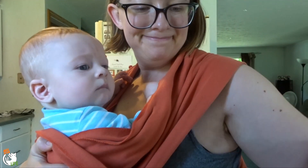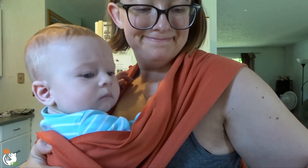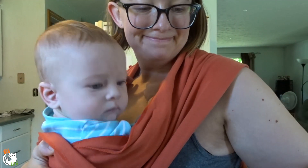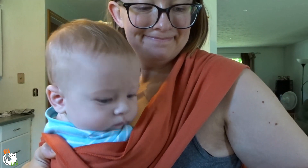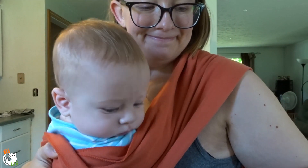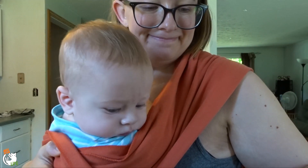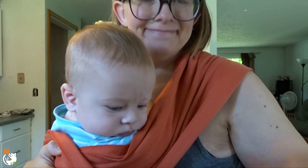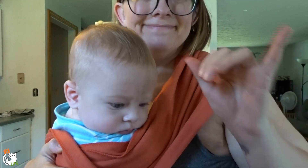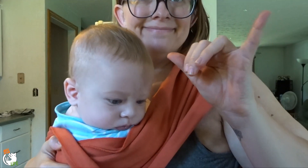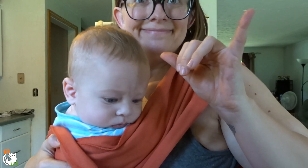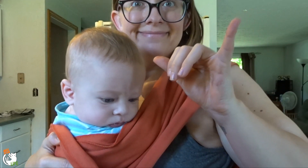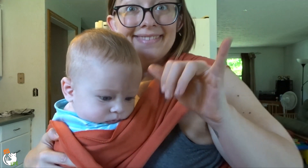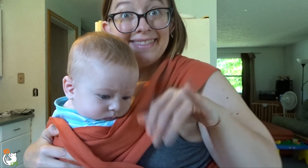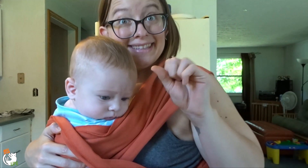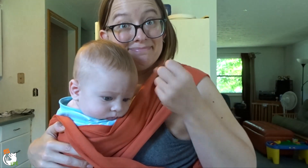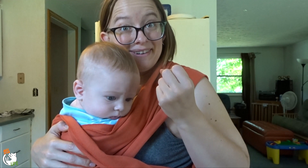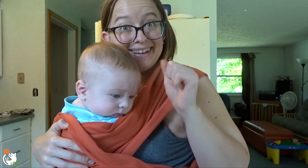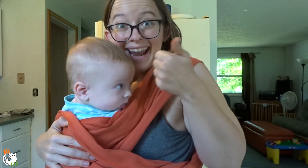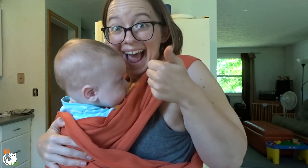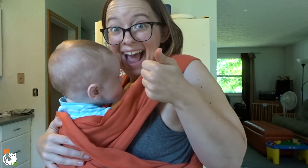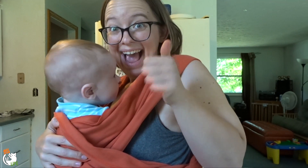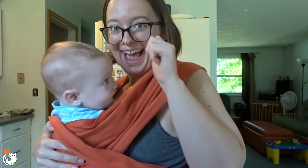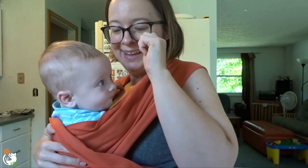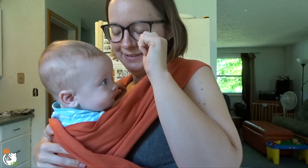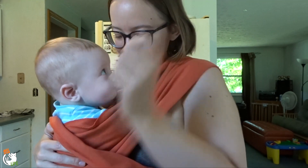Okay, well that's broken. Alright!